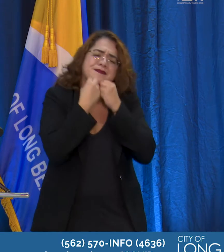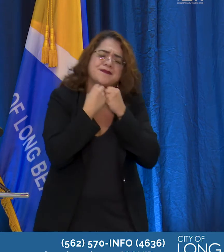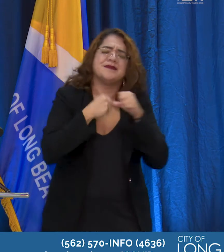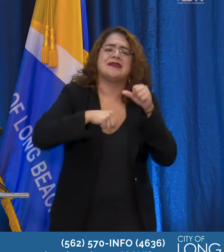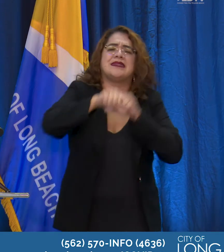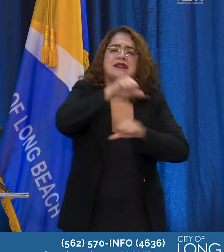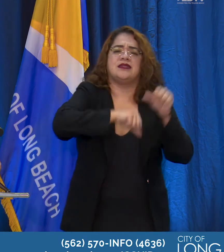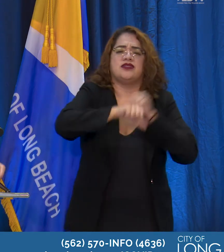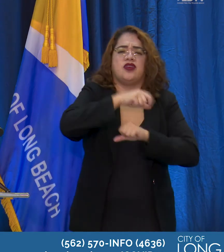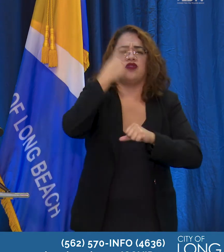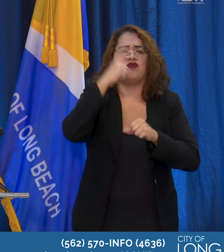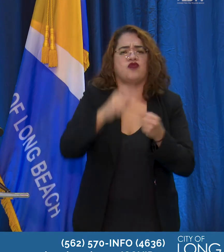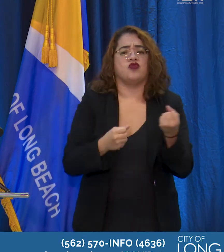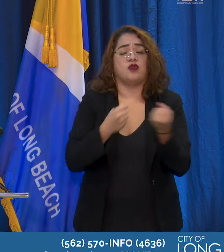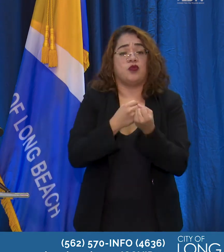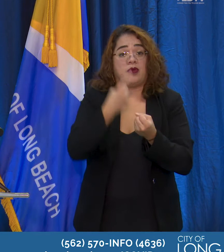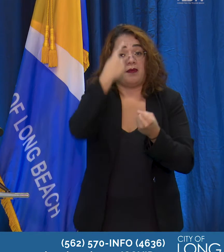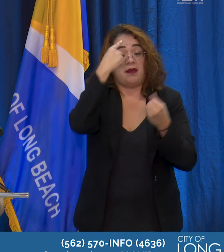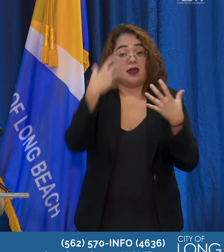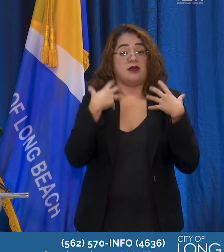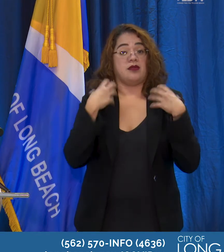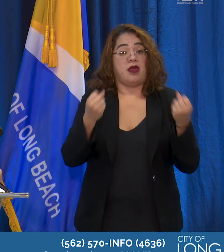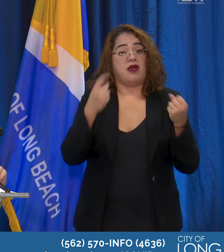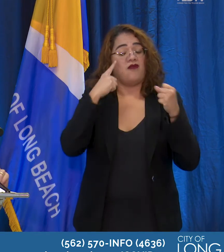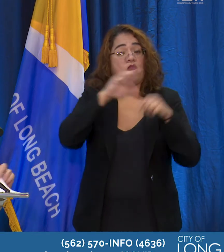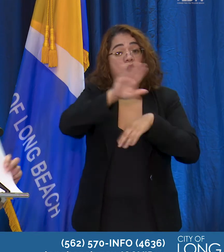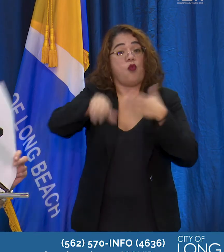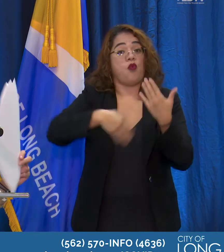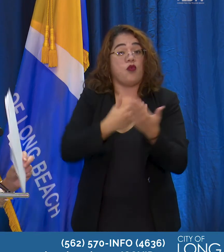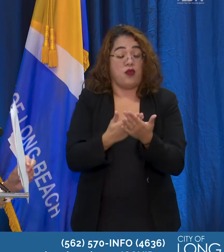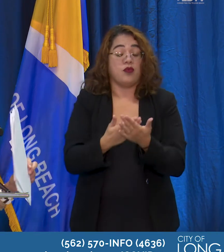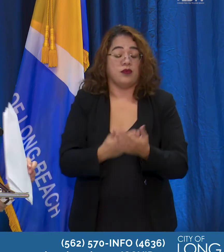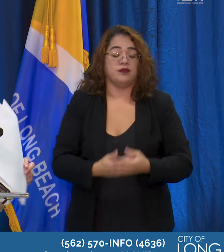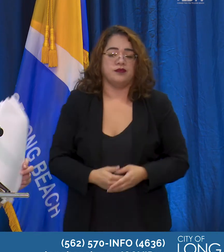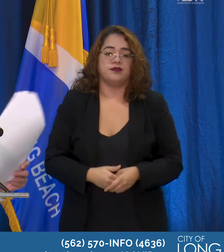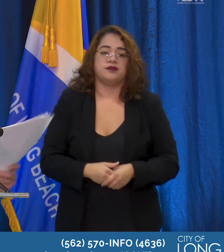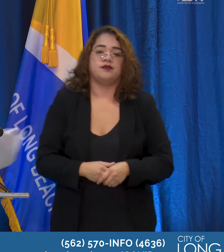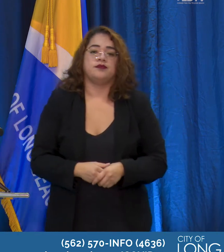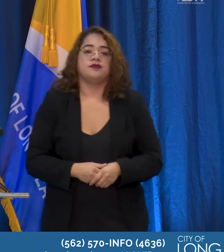to the mayor. Thank you. Actually right now, we will go ahead